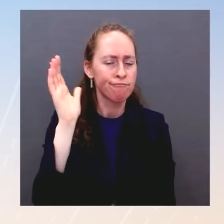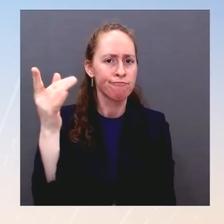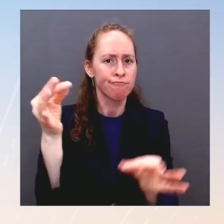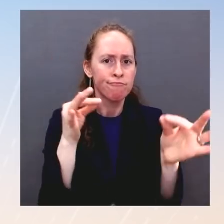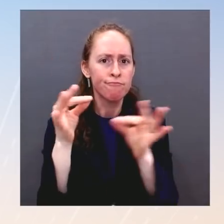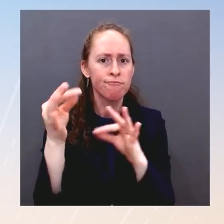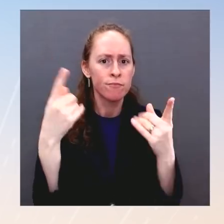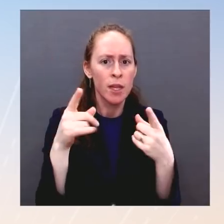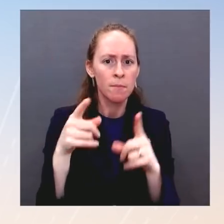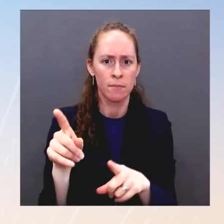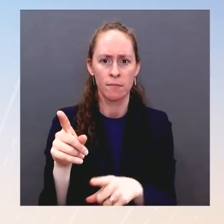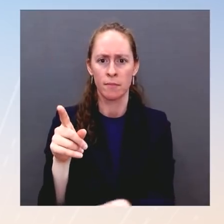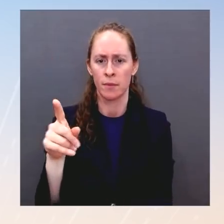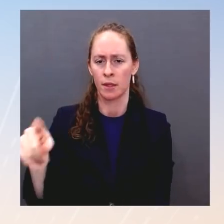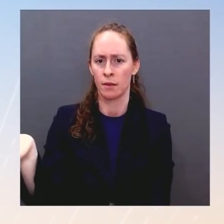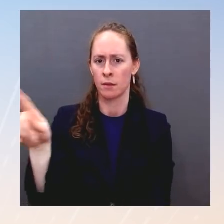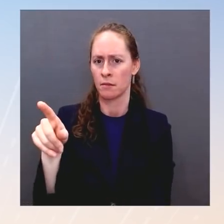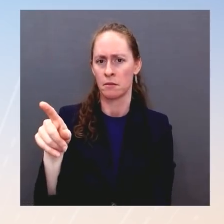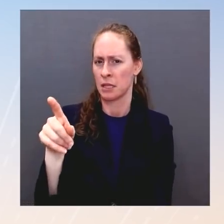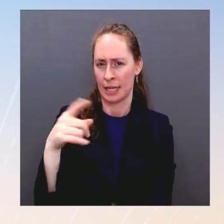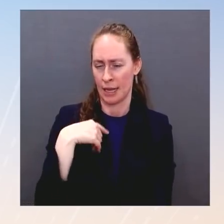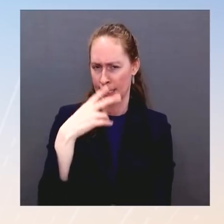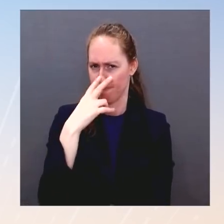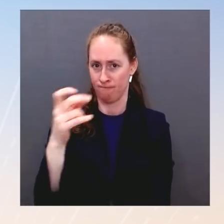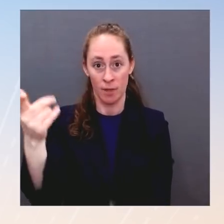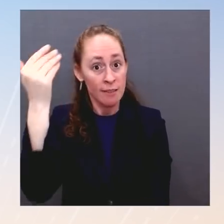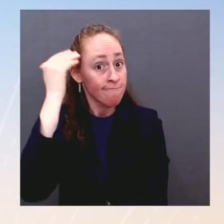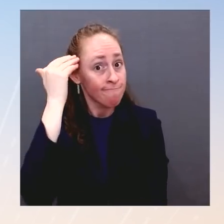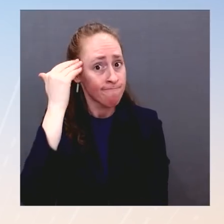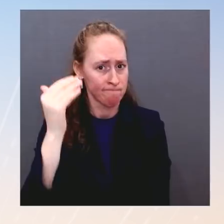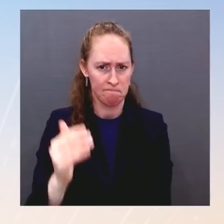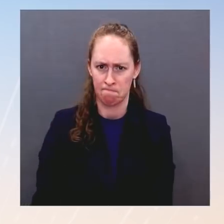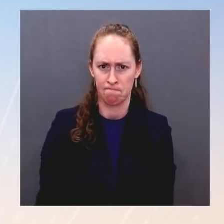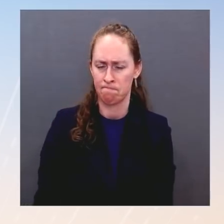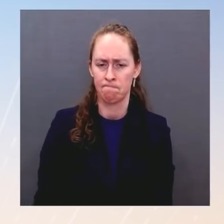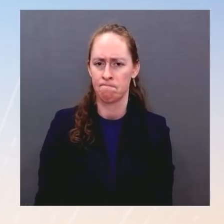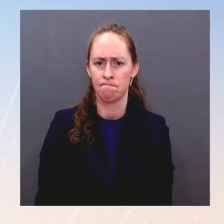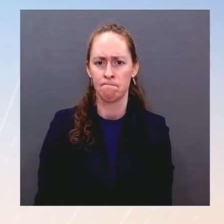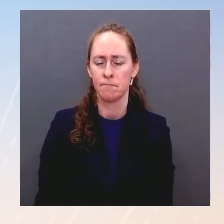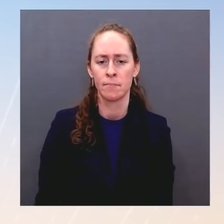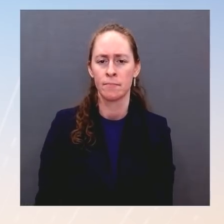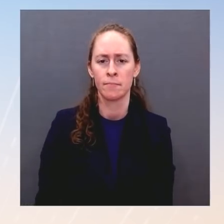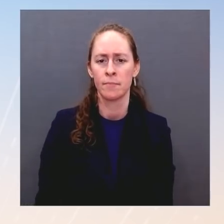to make an assessment of casualties earlier today. The Press: Just one more quick question on the Supreme Court process.